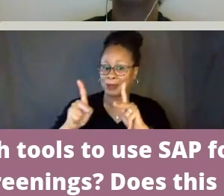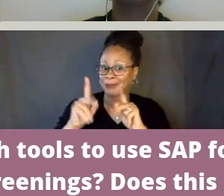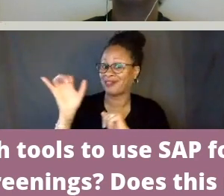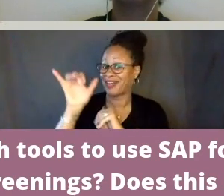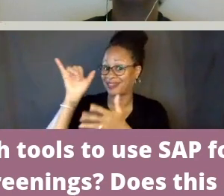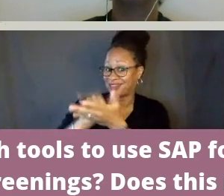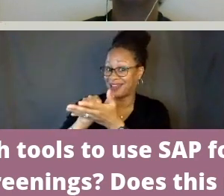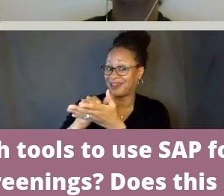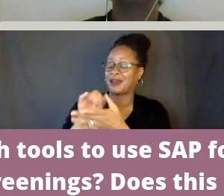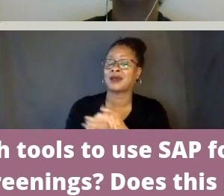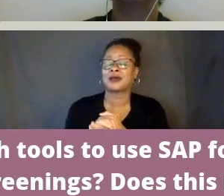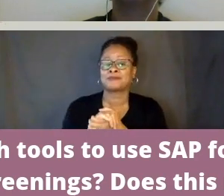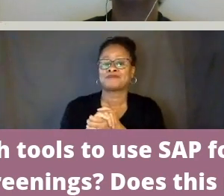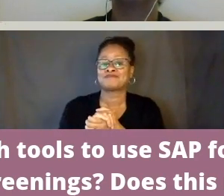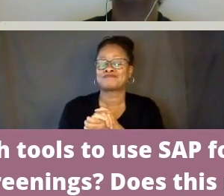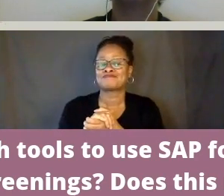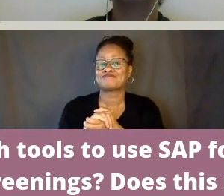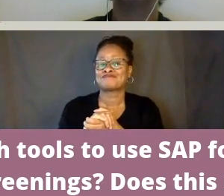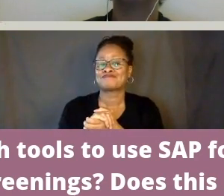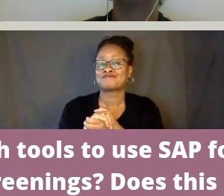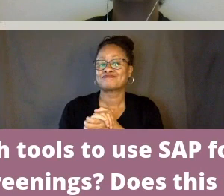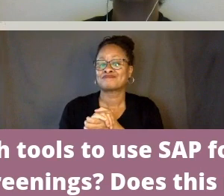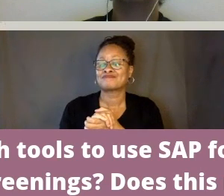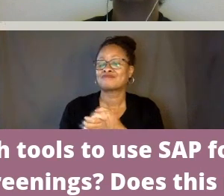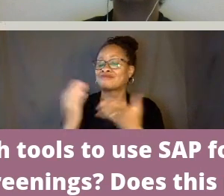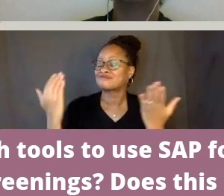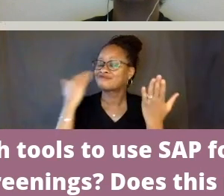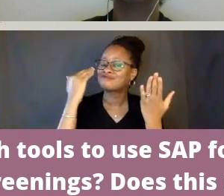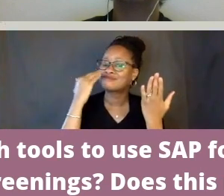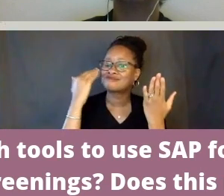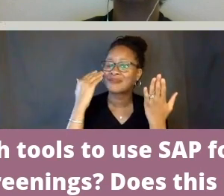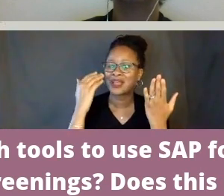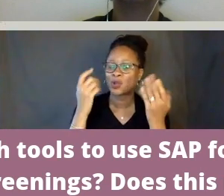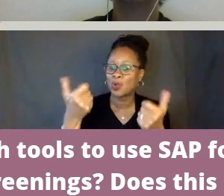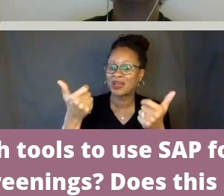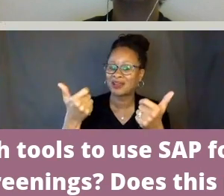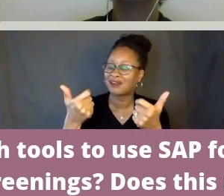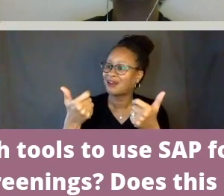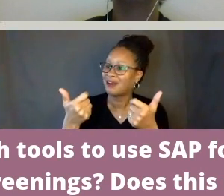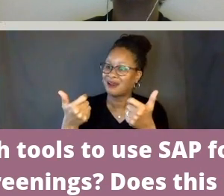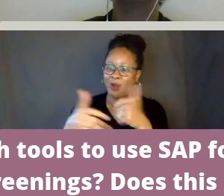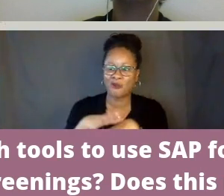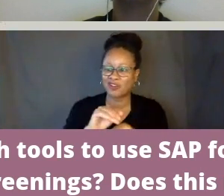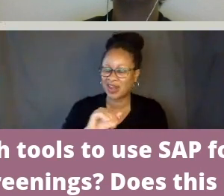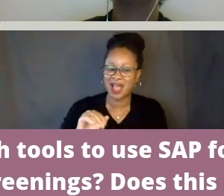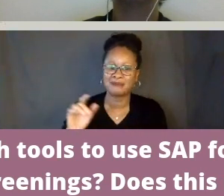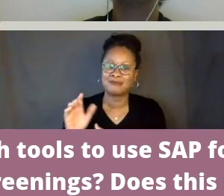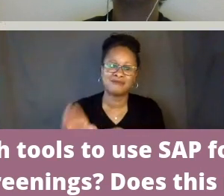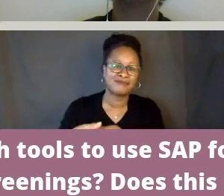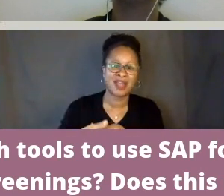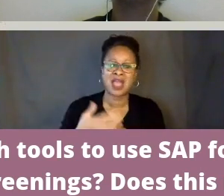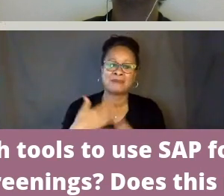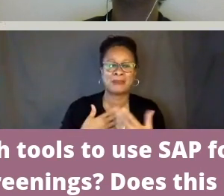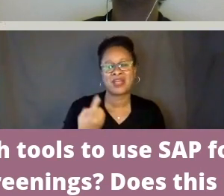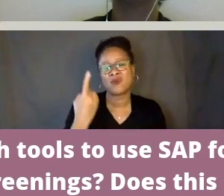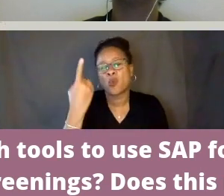And, you know, it was like, overnight I went from thinking oh, maybe we can have one screening at the next festival